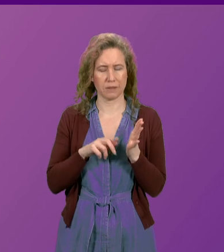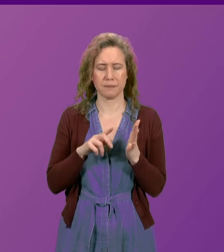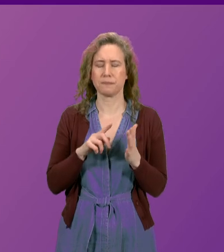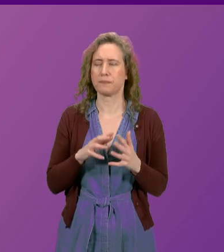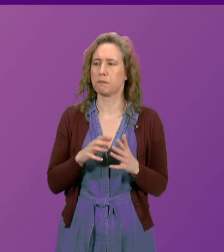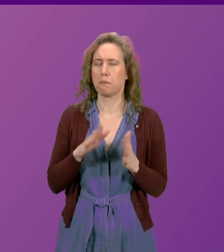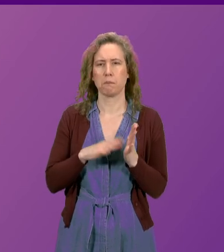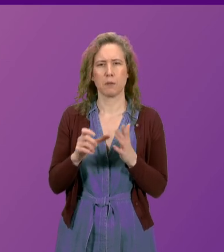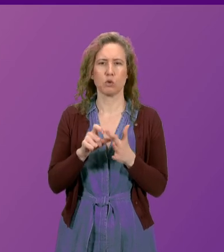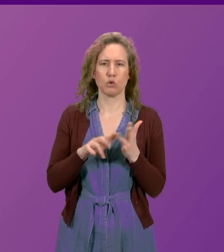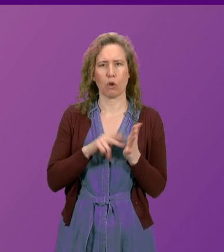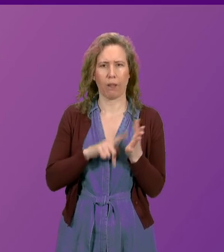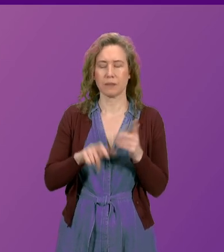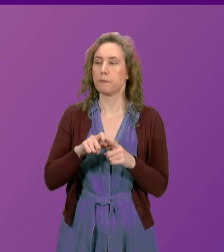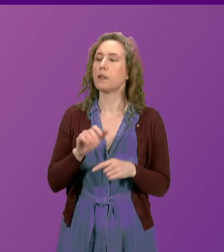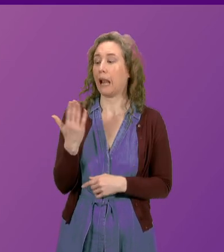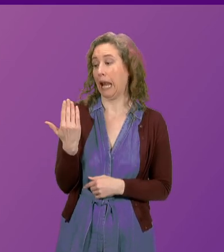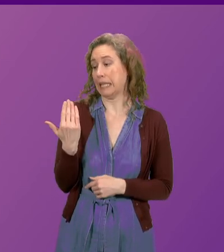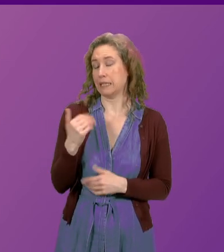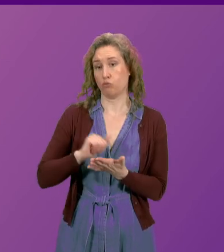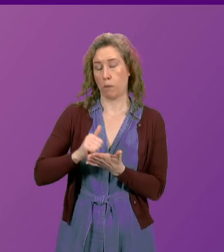The latest purchasing managers index report from the Royal Bank of Scotland has shown